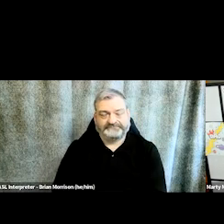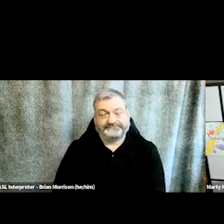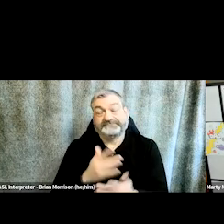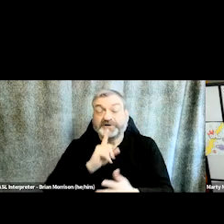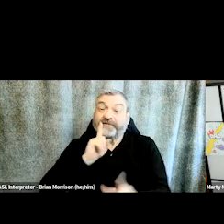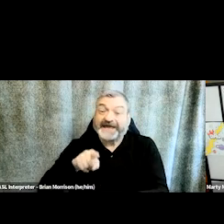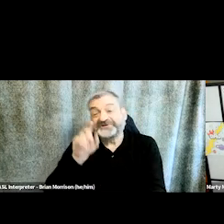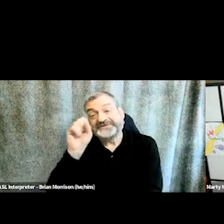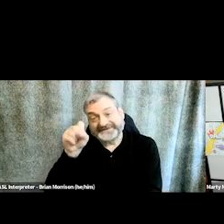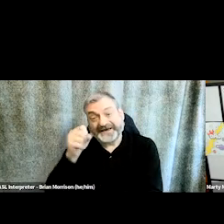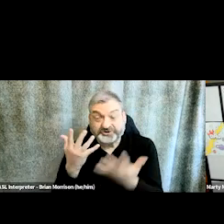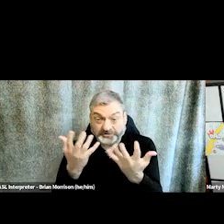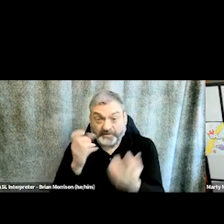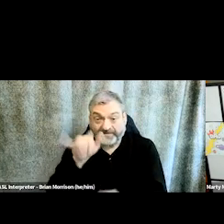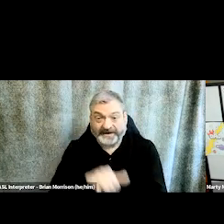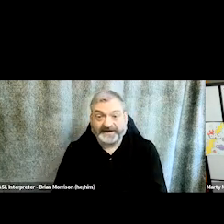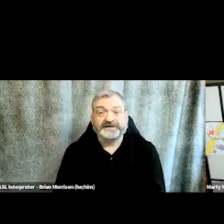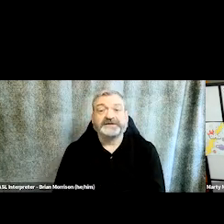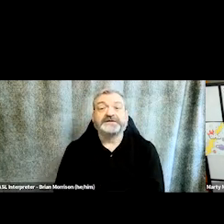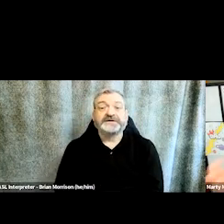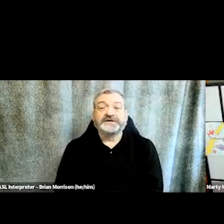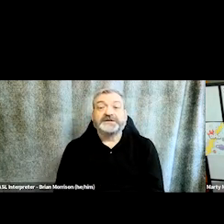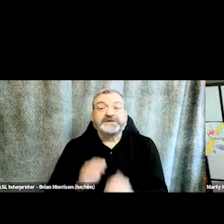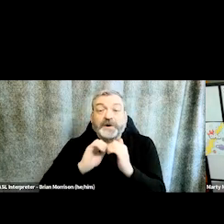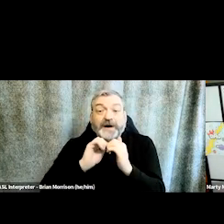and it will do that in many ways, not the least of which is growing your